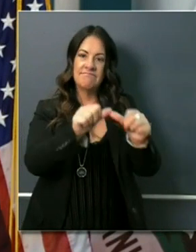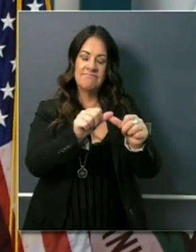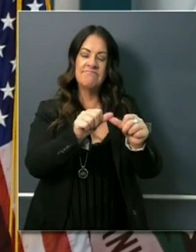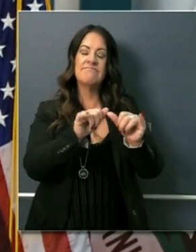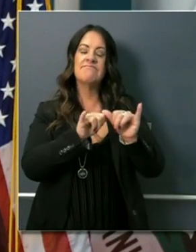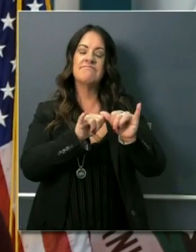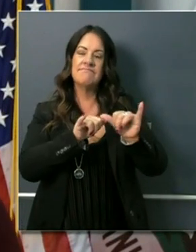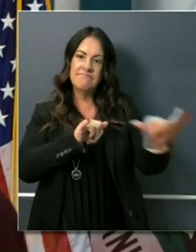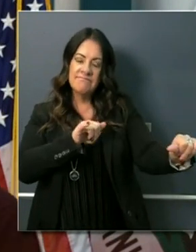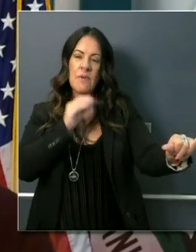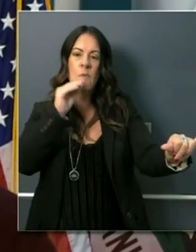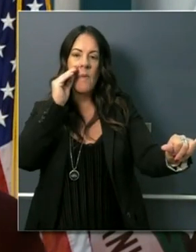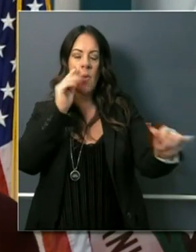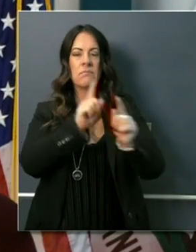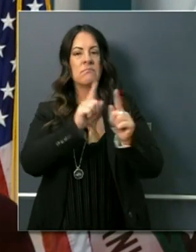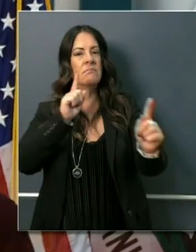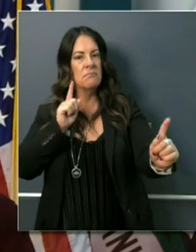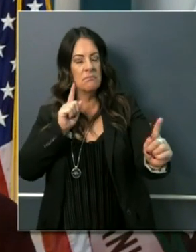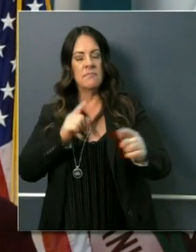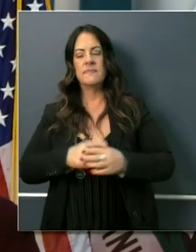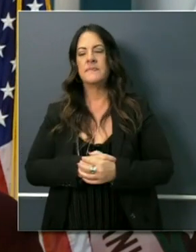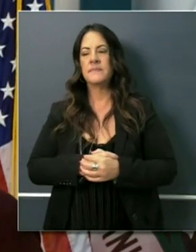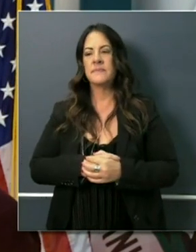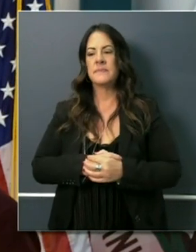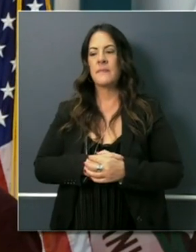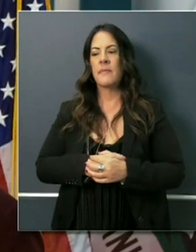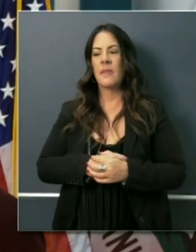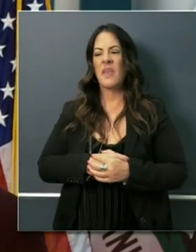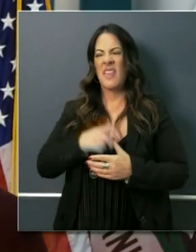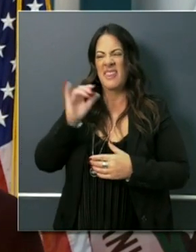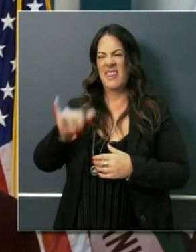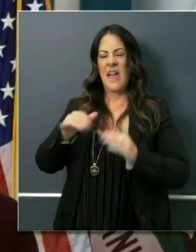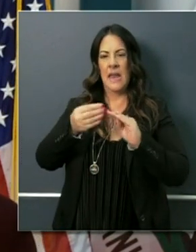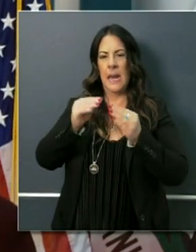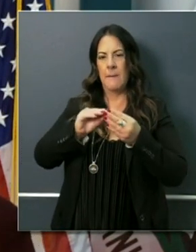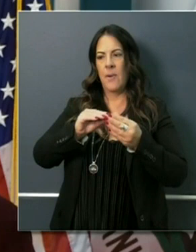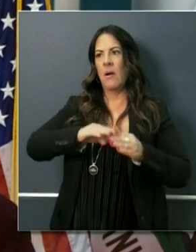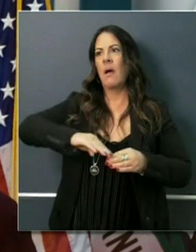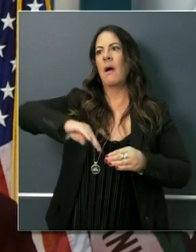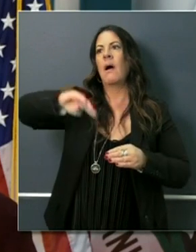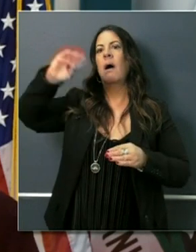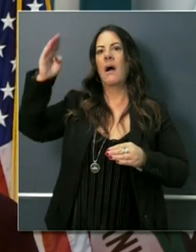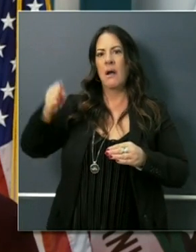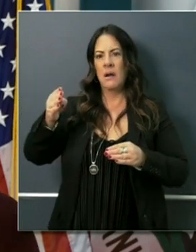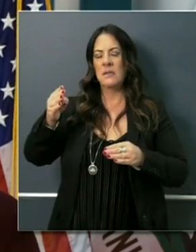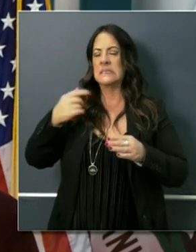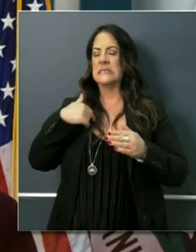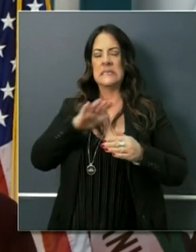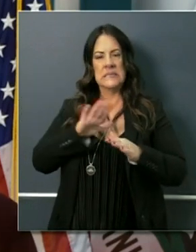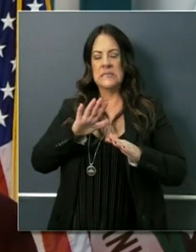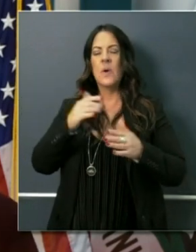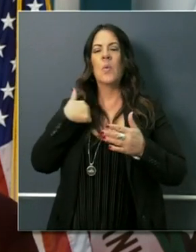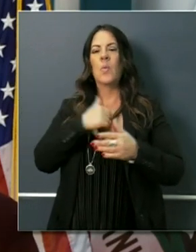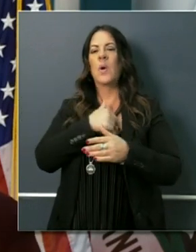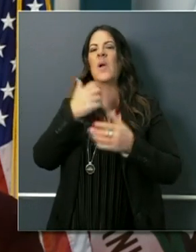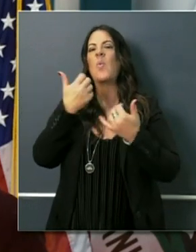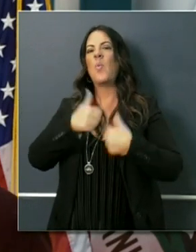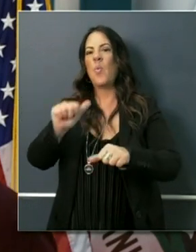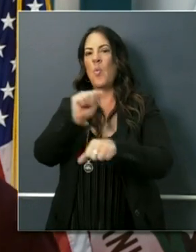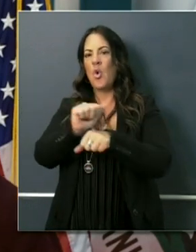EXPECTATION OF WHAT WE WOULD HAVE SEEN AND AS IT CARRIES OUT, IT WOULD HAVE CROSSED THIS LINE, THIS HORIZONTAL LINE THAT